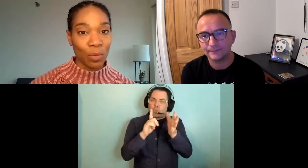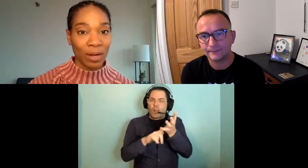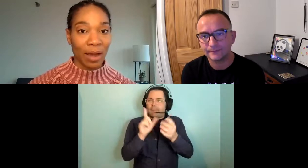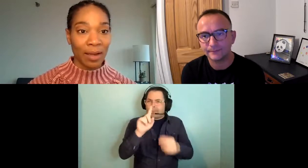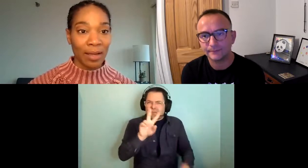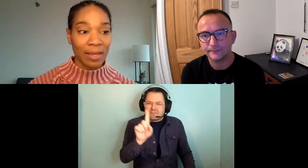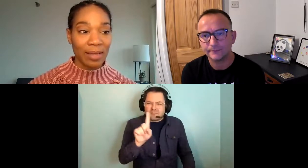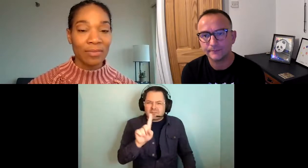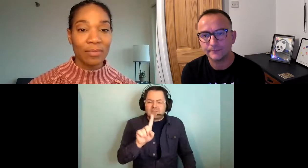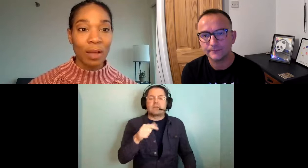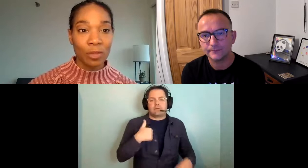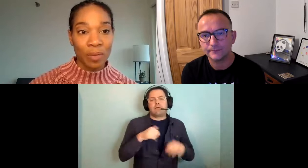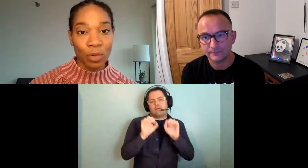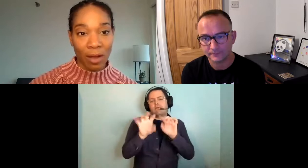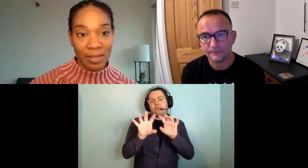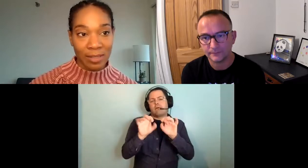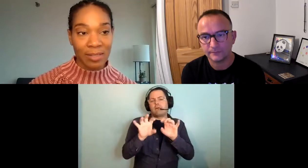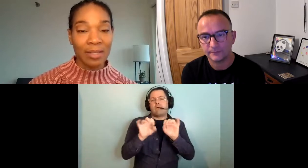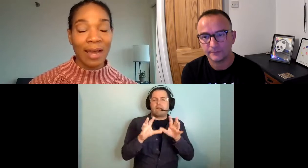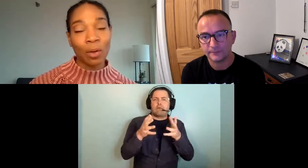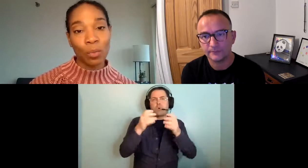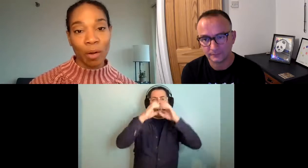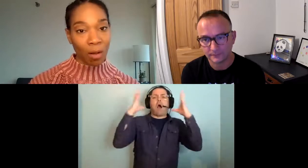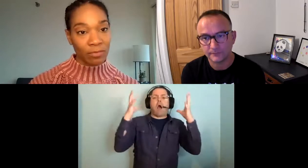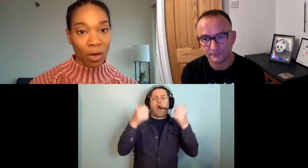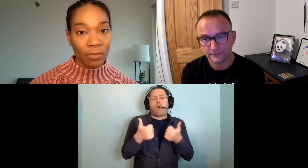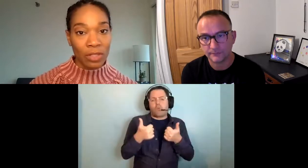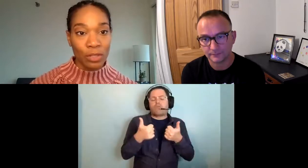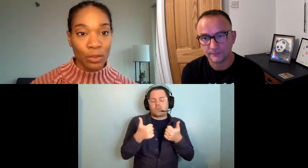that_is okay because not only did I tell you the